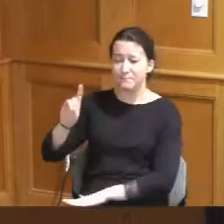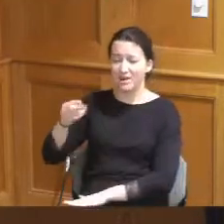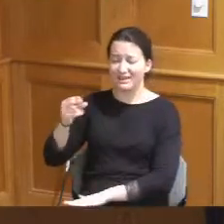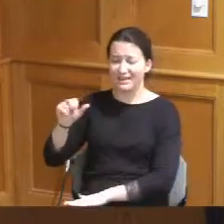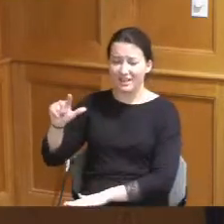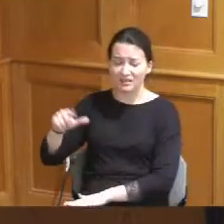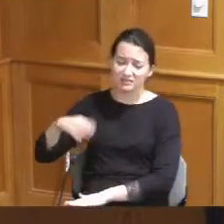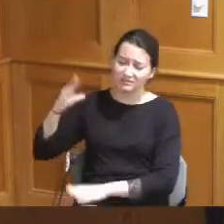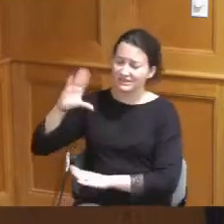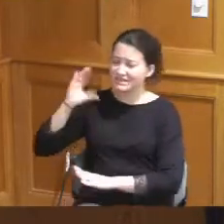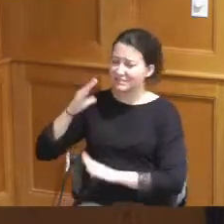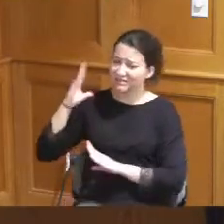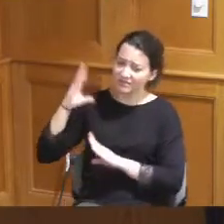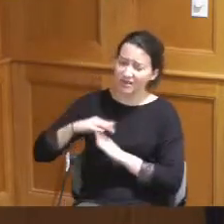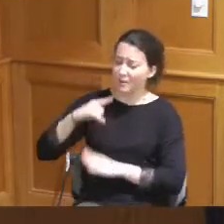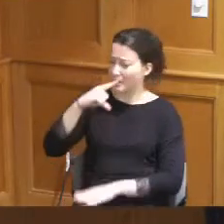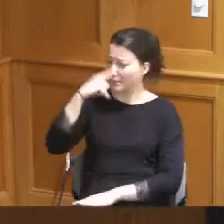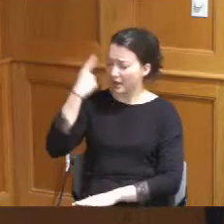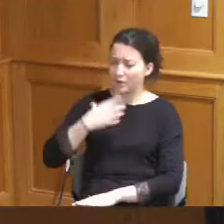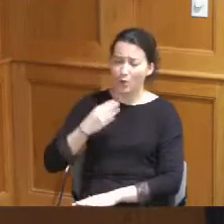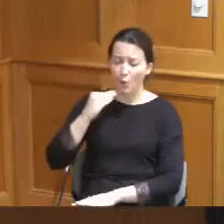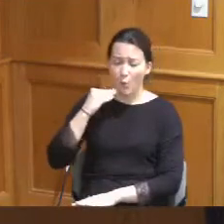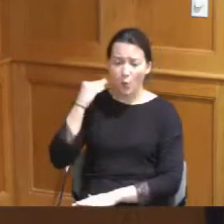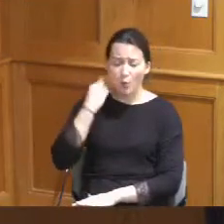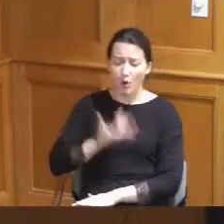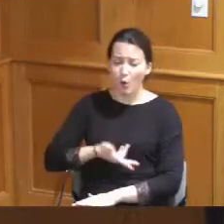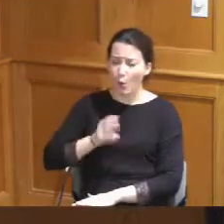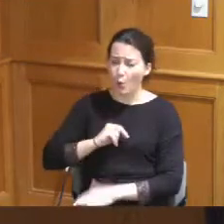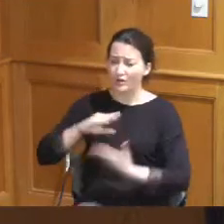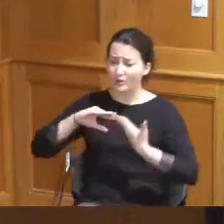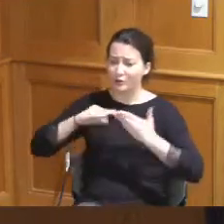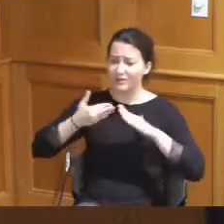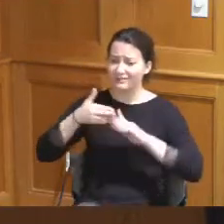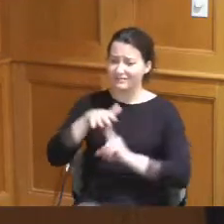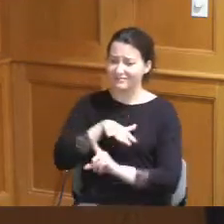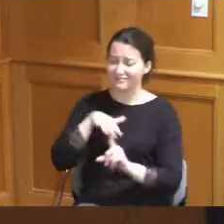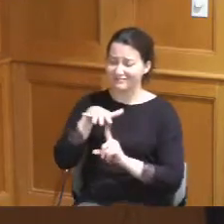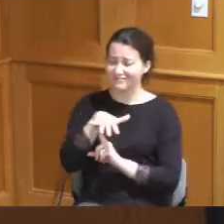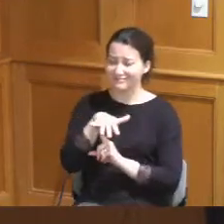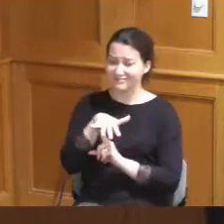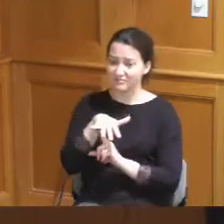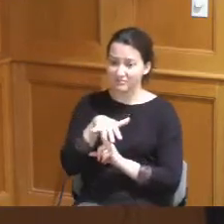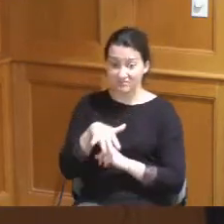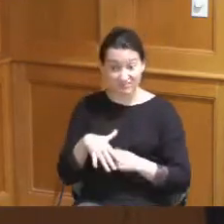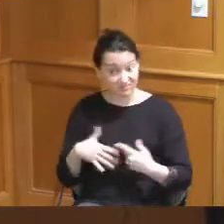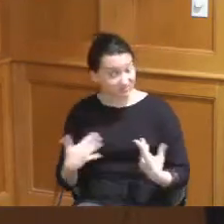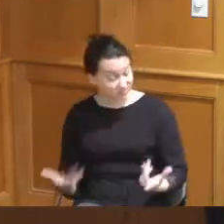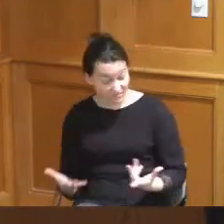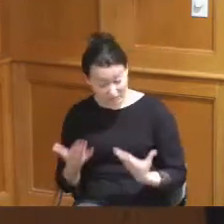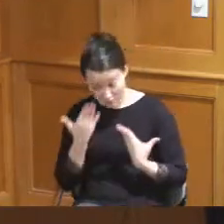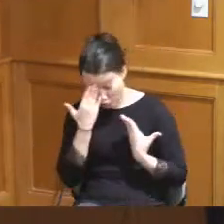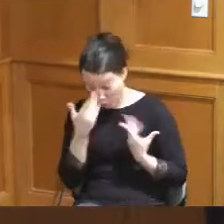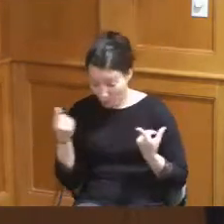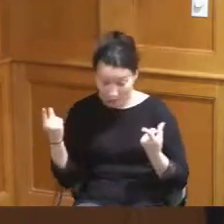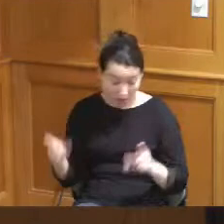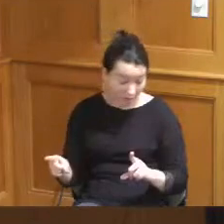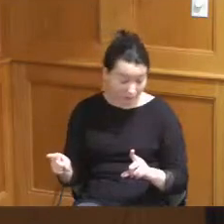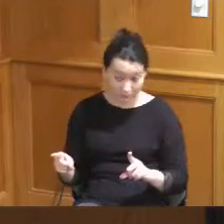one of the top black home ownership communities so I don't know what's going on behind the curtain